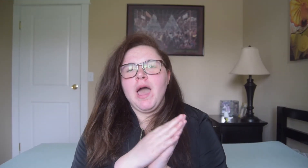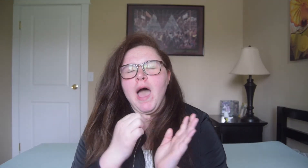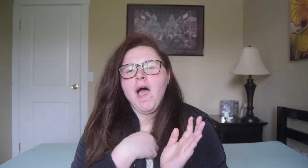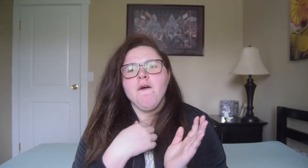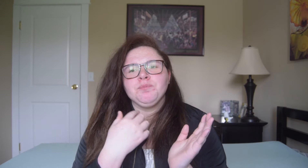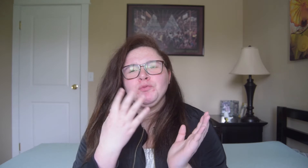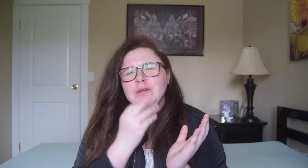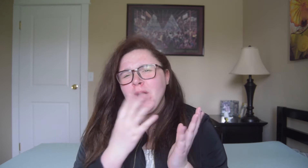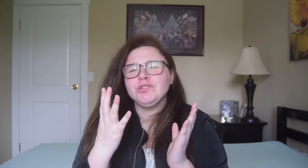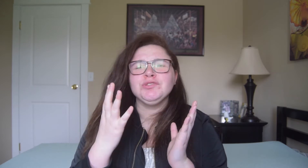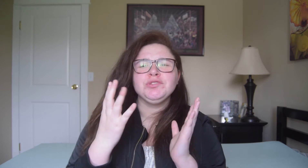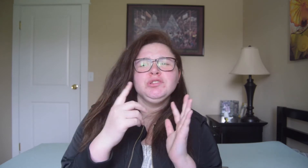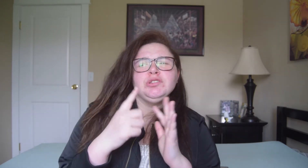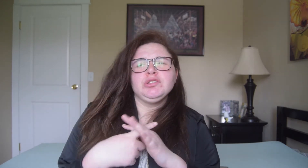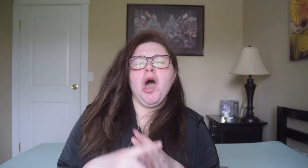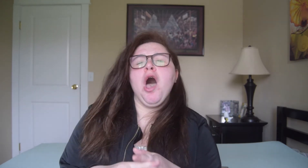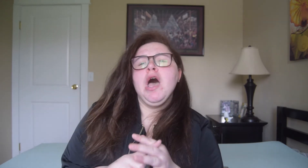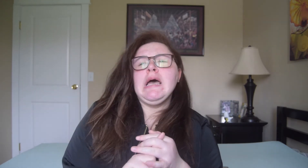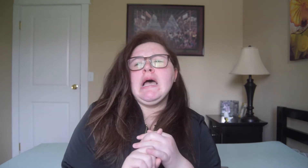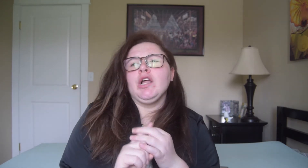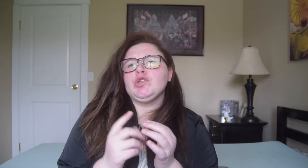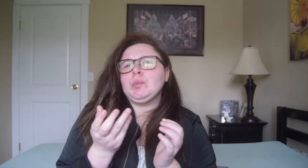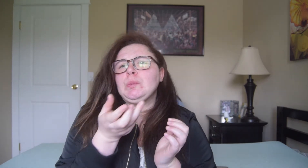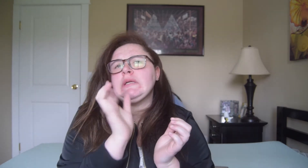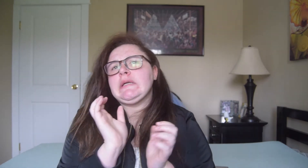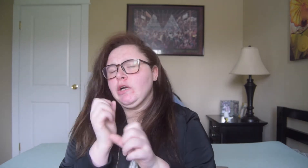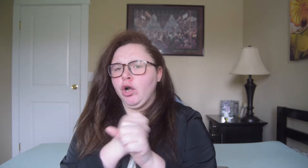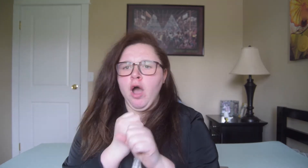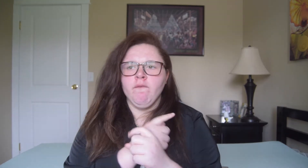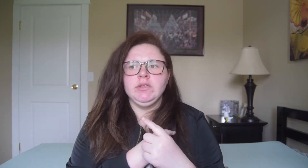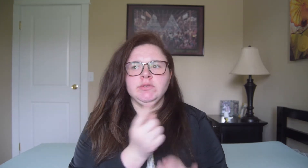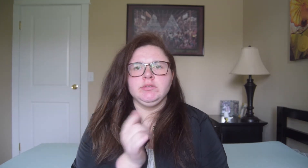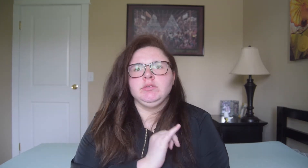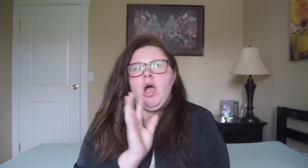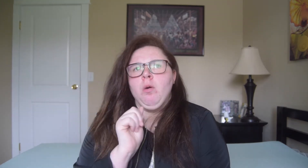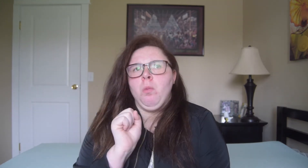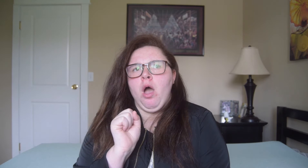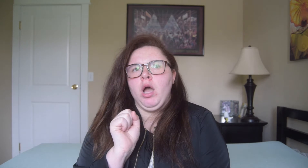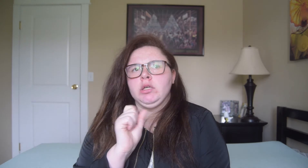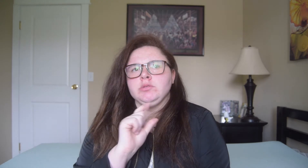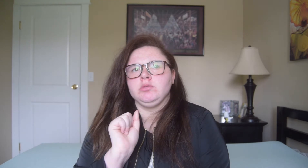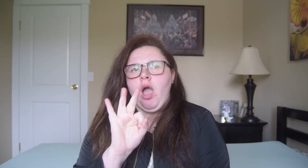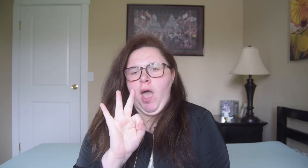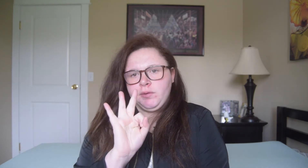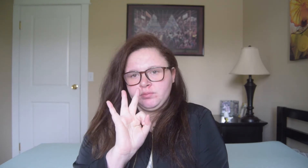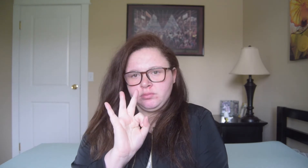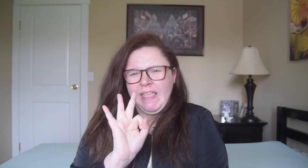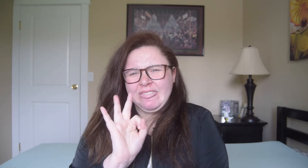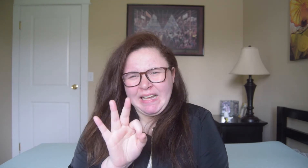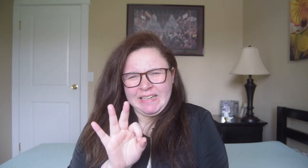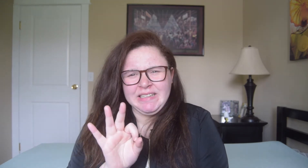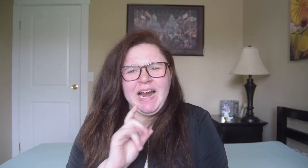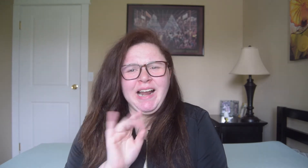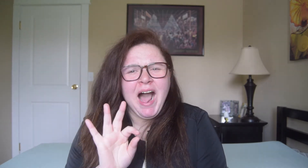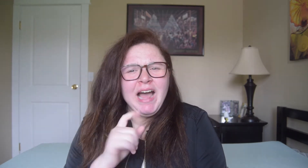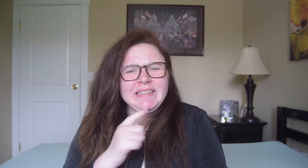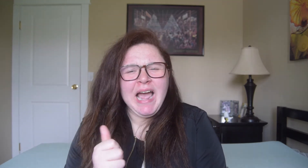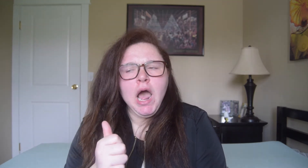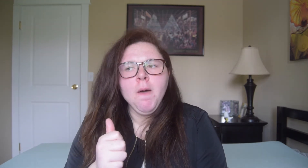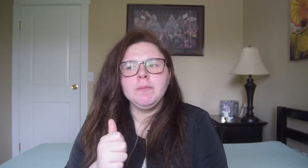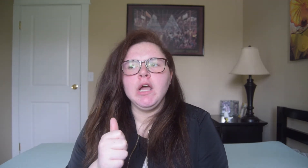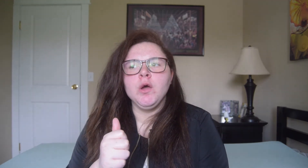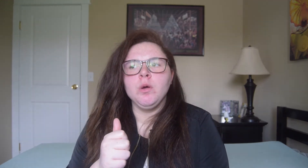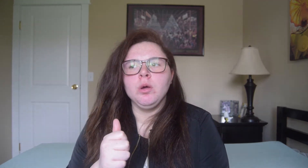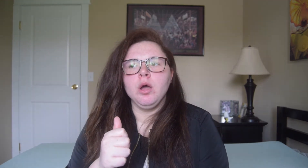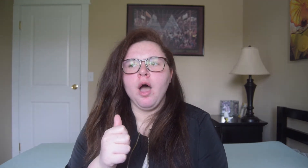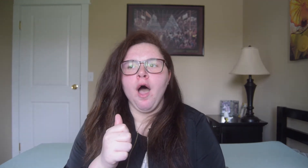I've pretty much started drinking coffee when I was about 9 year old, I think (maybe 9-10 ish)